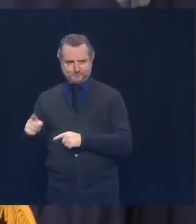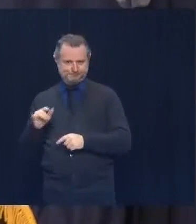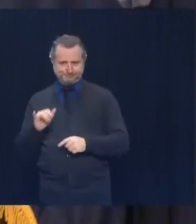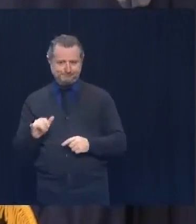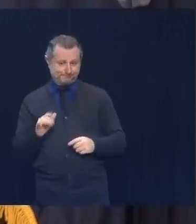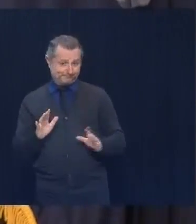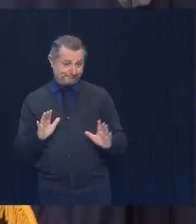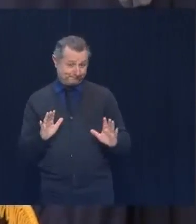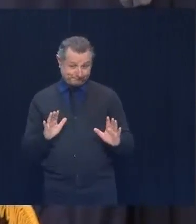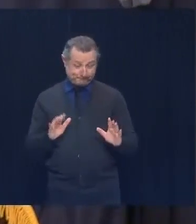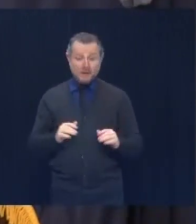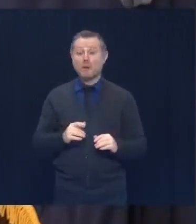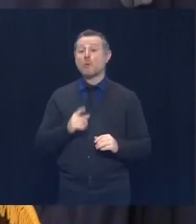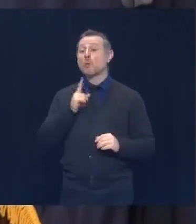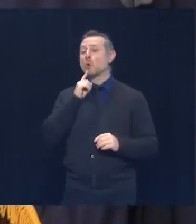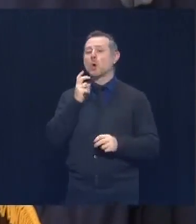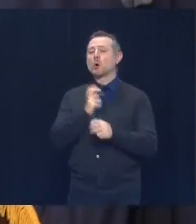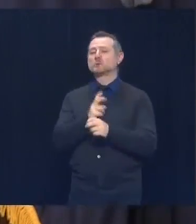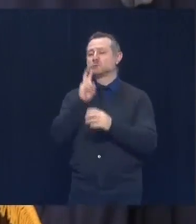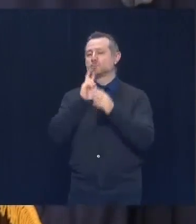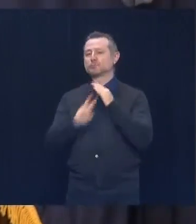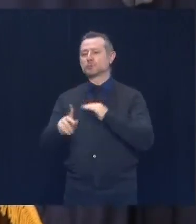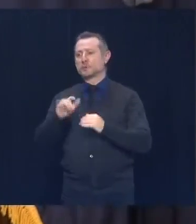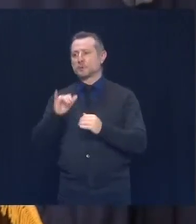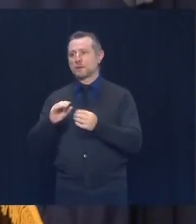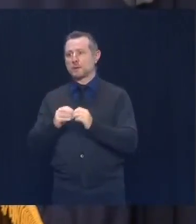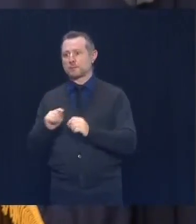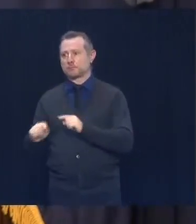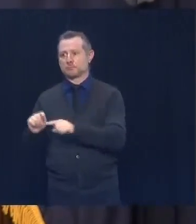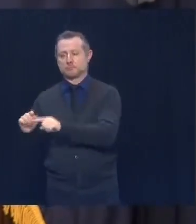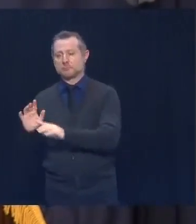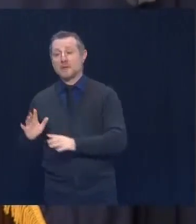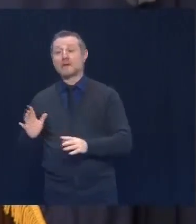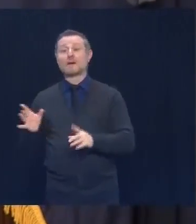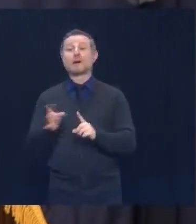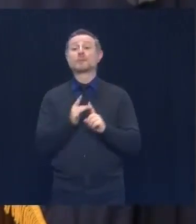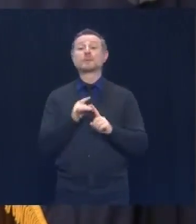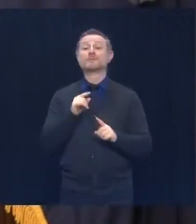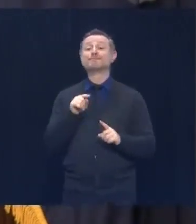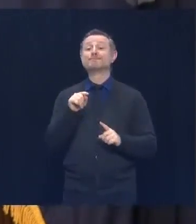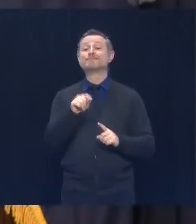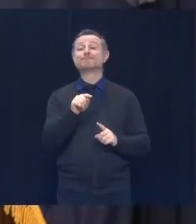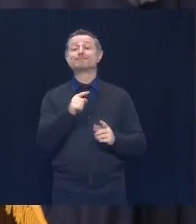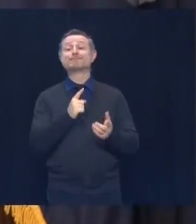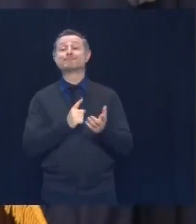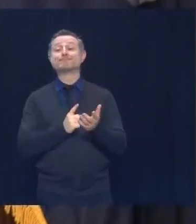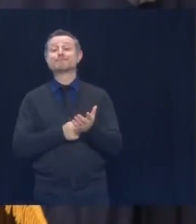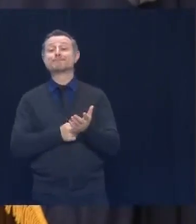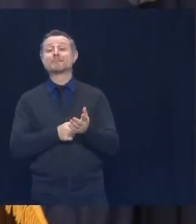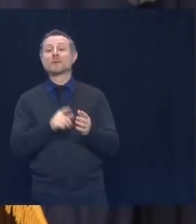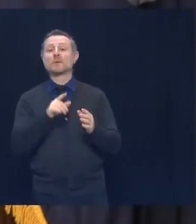DIFFERENT METRICS. HOSPITALIZATIONS AND CASES TELLS YOU WHERE YOU ARE TODAY. IT DOESN'T TELL YOU WHERE YOU